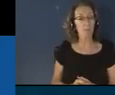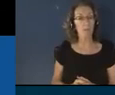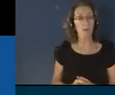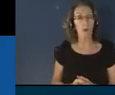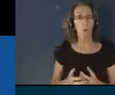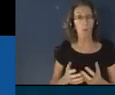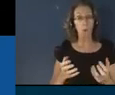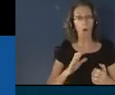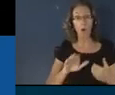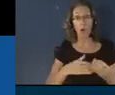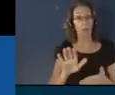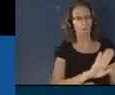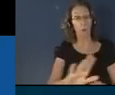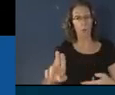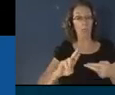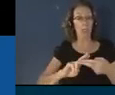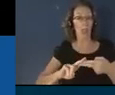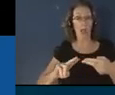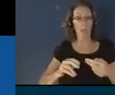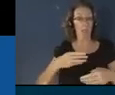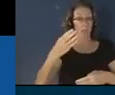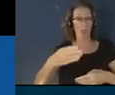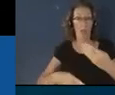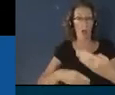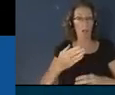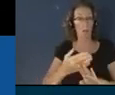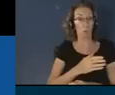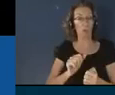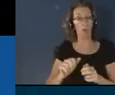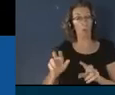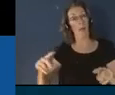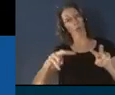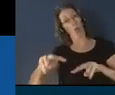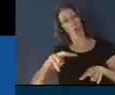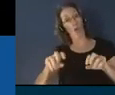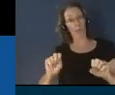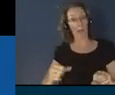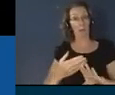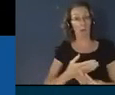a copy of their slides beforehand so people can take a look at it. It just helps people